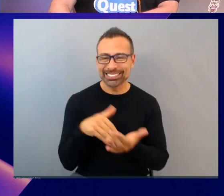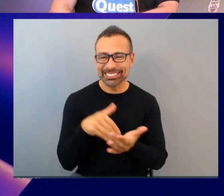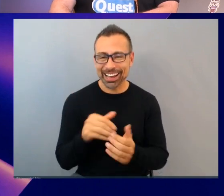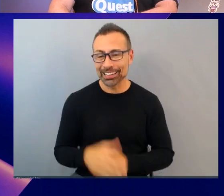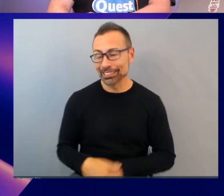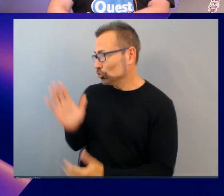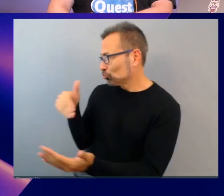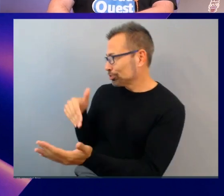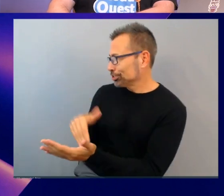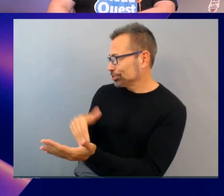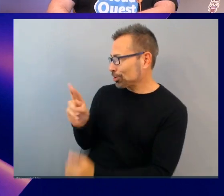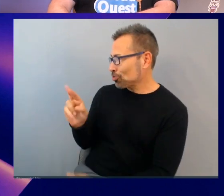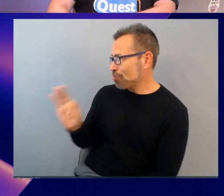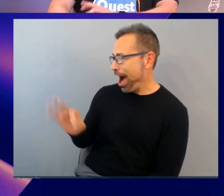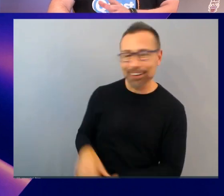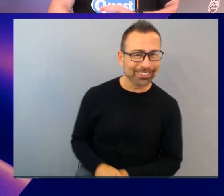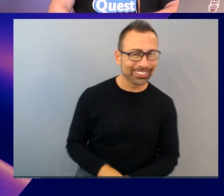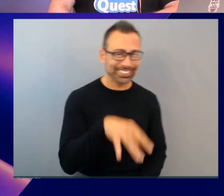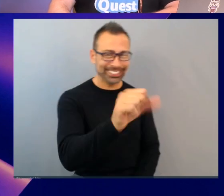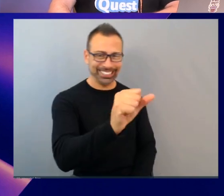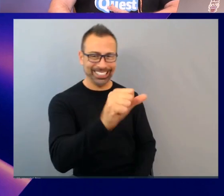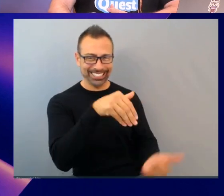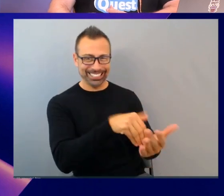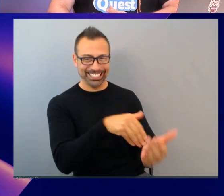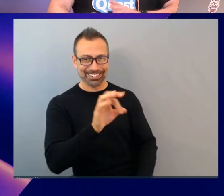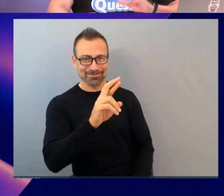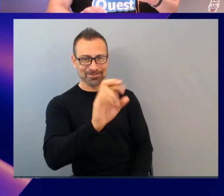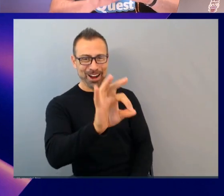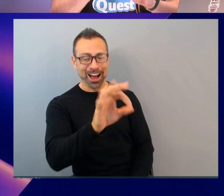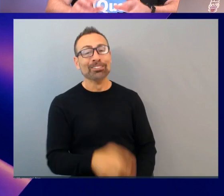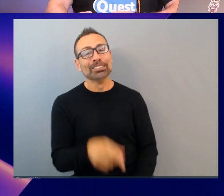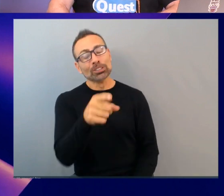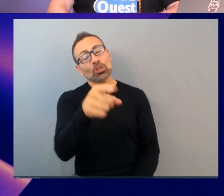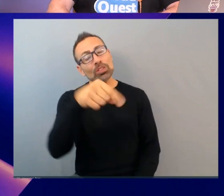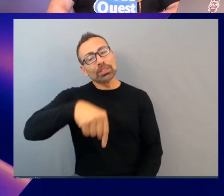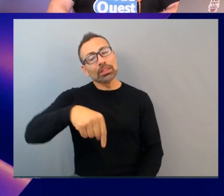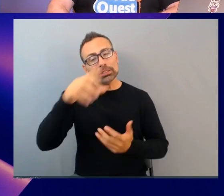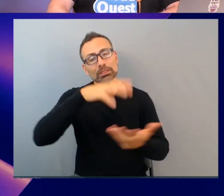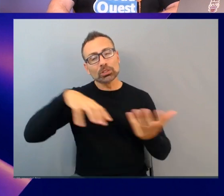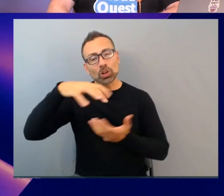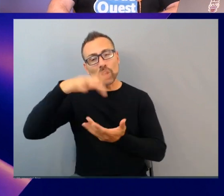Yeah, Dr. Raf. So this is "Cloud Quest", right? And there are lots of things ongoing on the city,